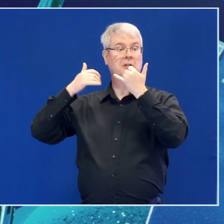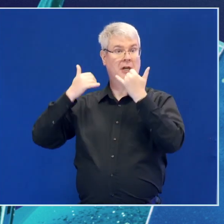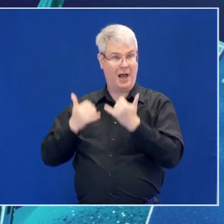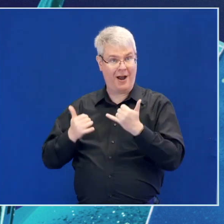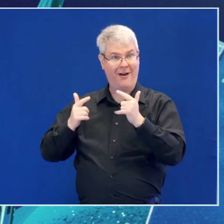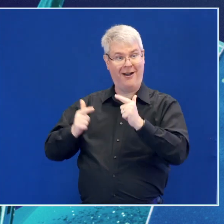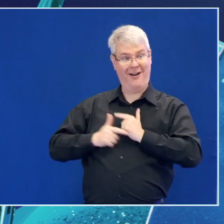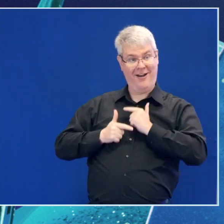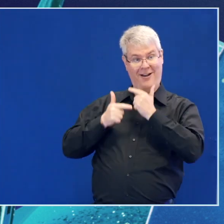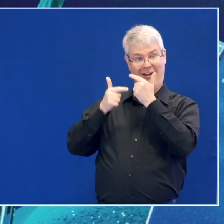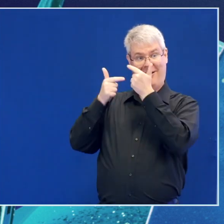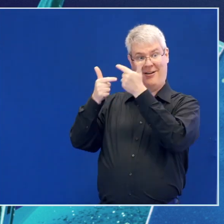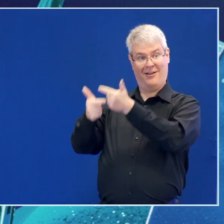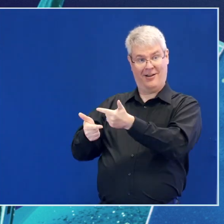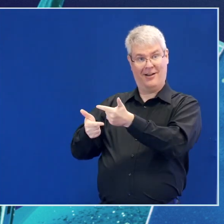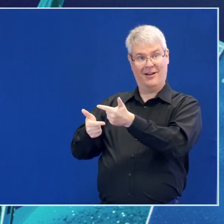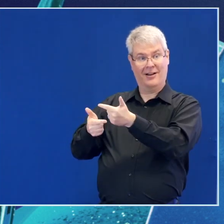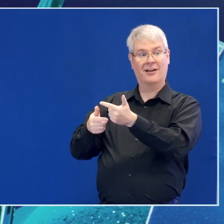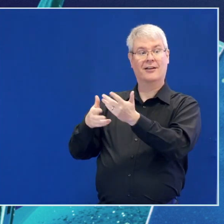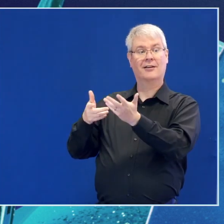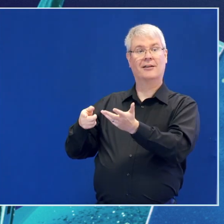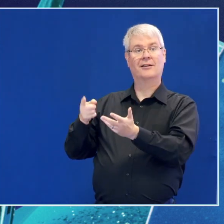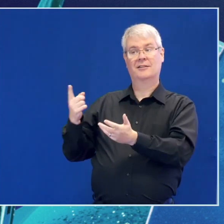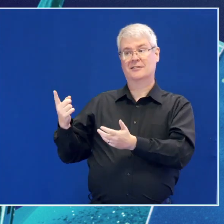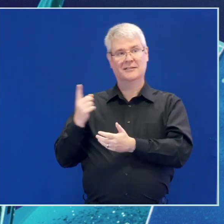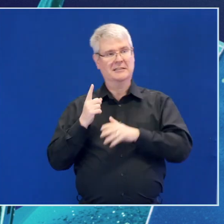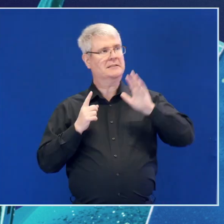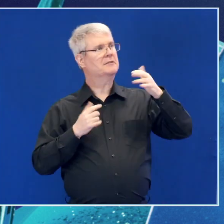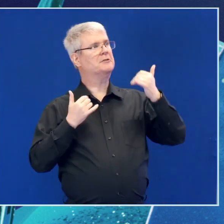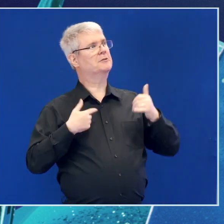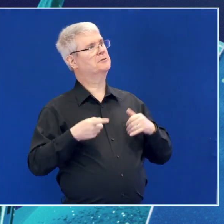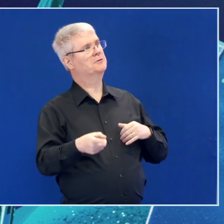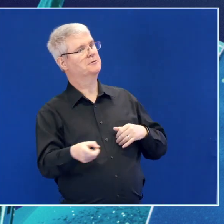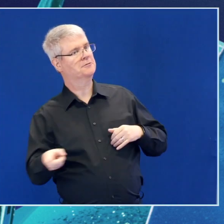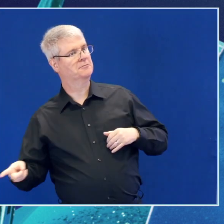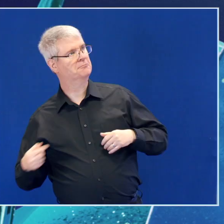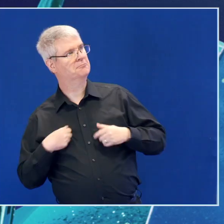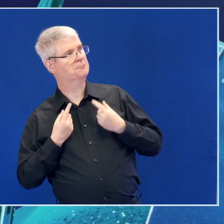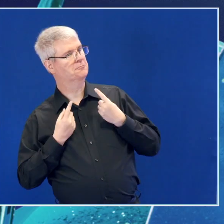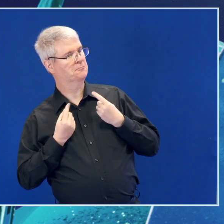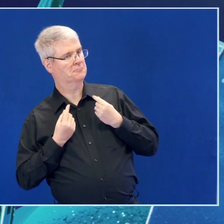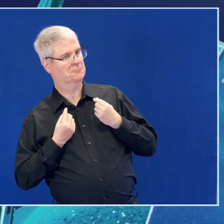How can we be including this information? And so that's just in the last really 18 months